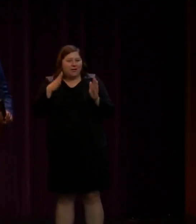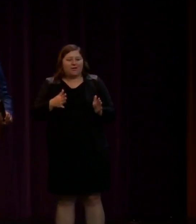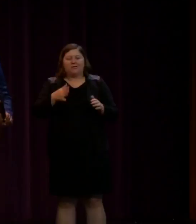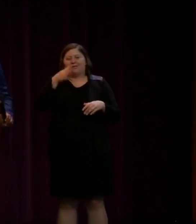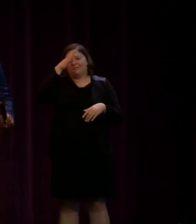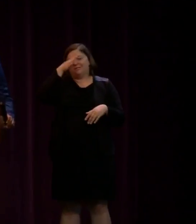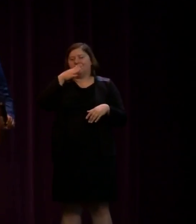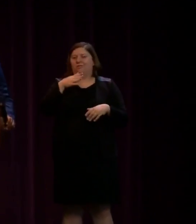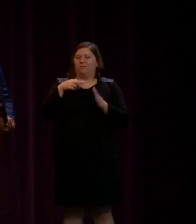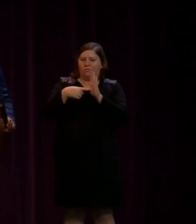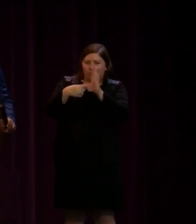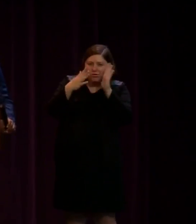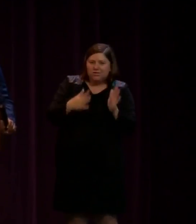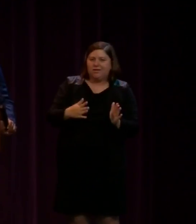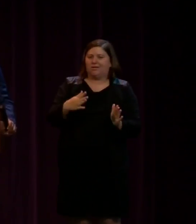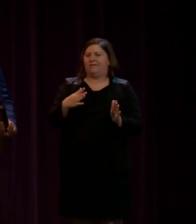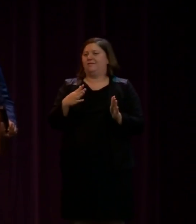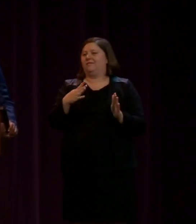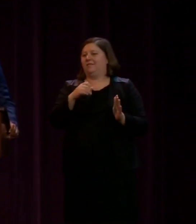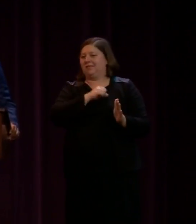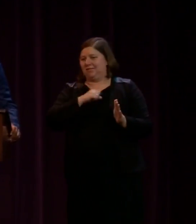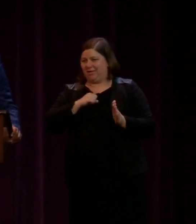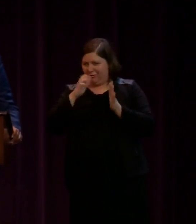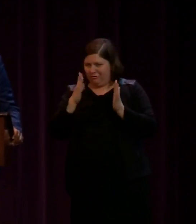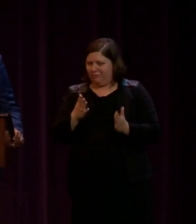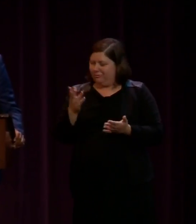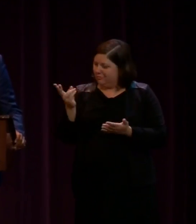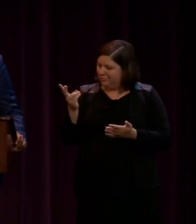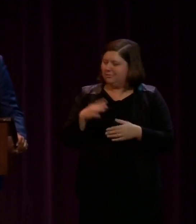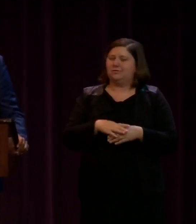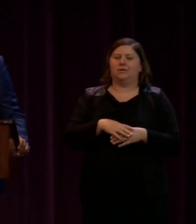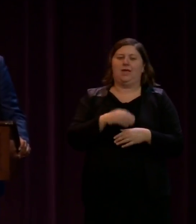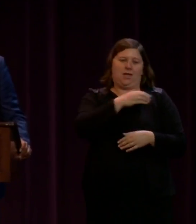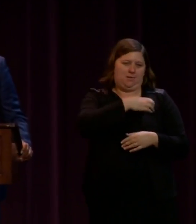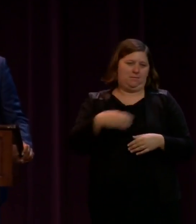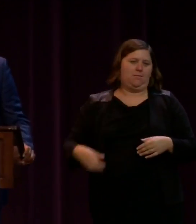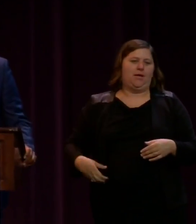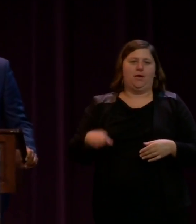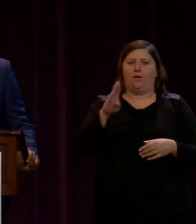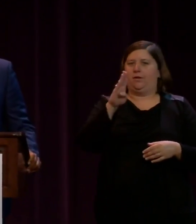REPRESENTATIVES AND THE SENATORS AND OF COURSE MAYOR BOWSER'S TEAM.